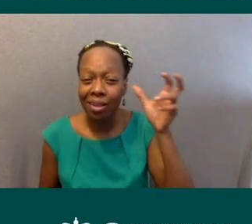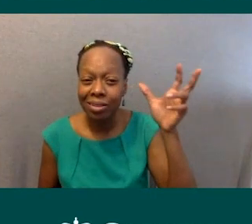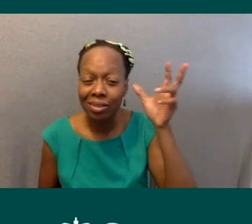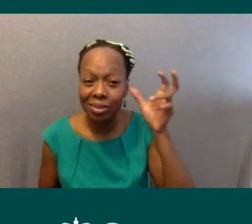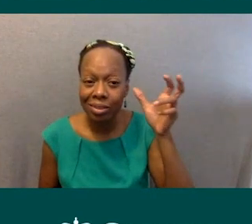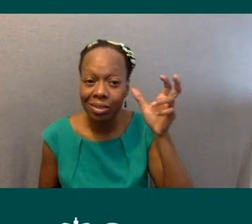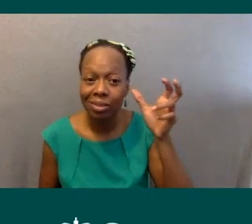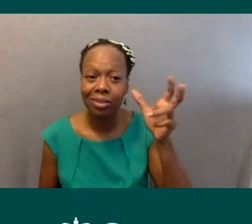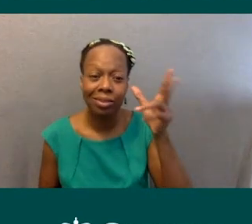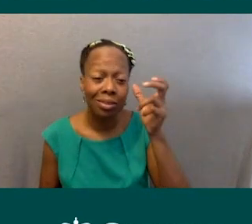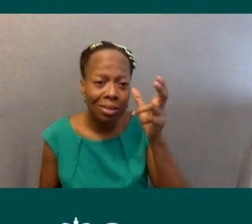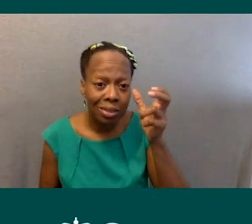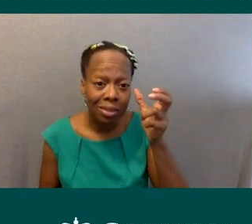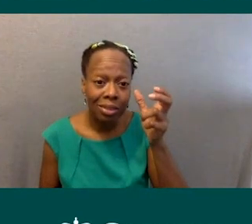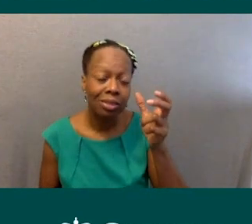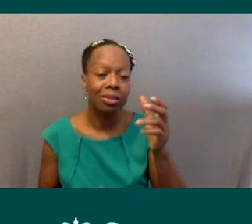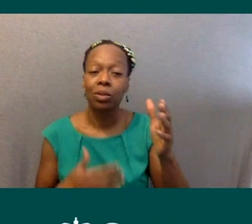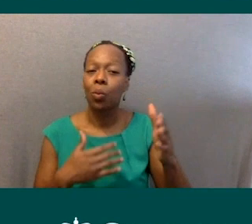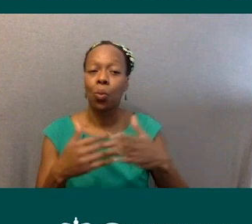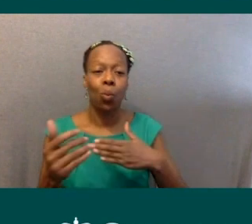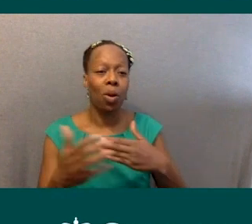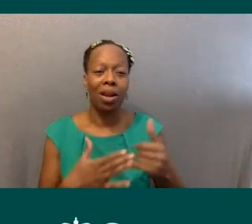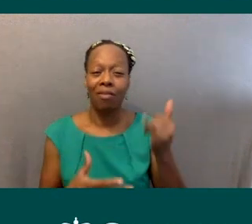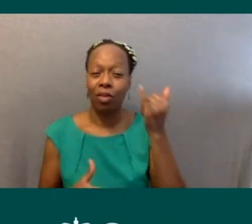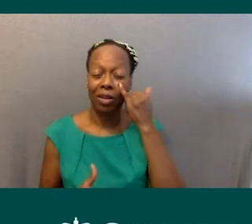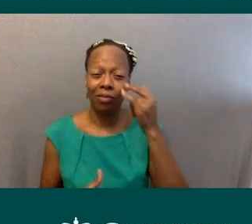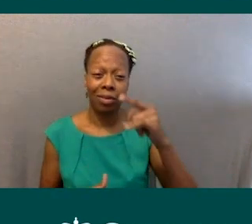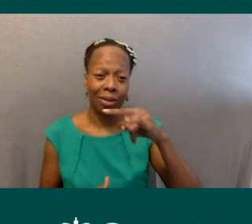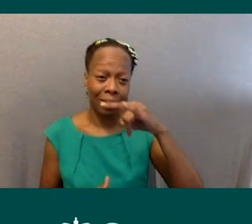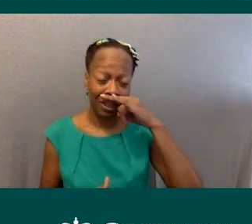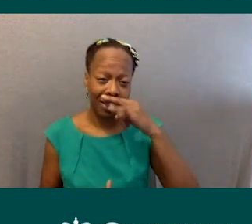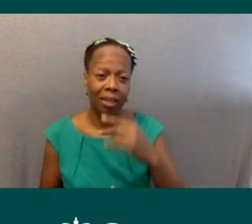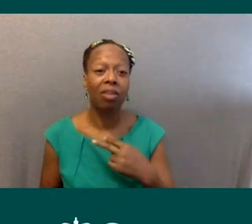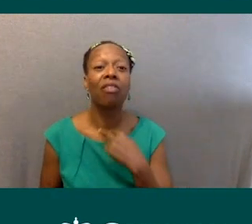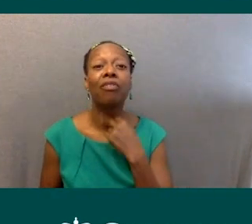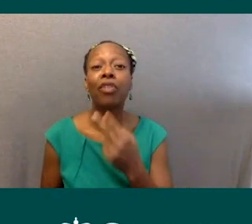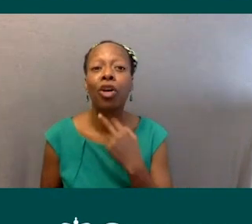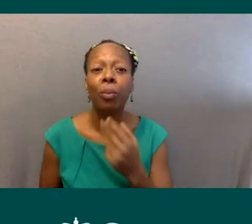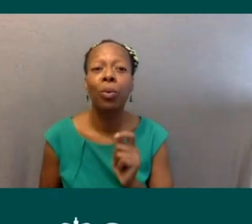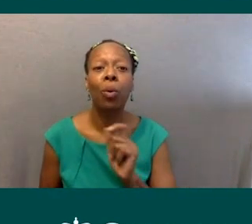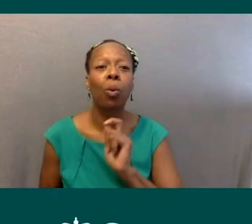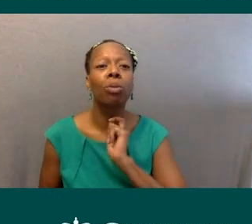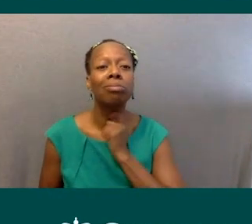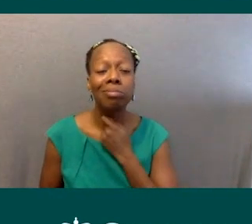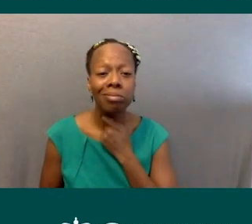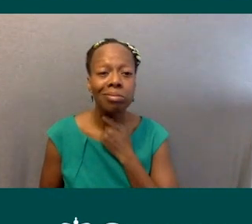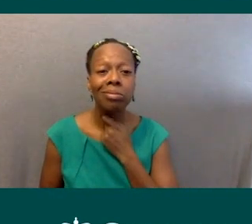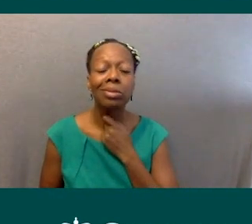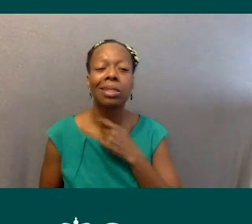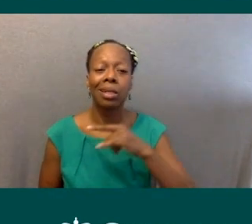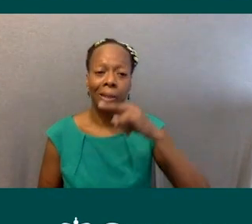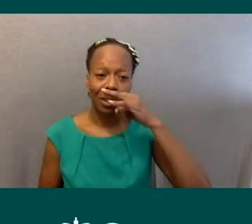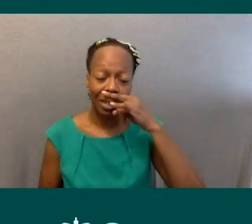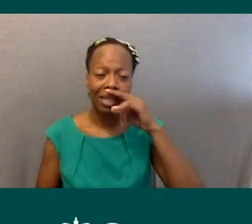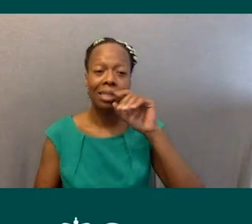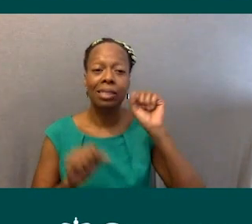whether they're verbal or not verbal, kids can tell you. The surgeons on our panel, the physicians on our panel,